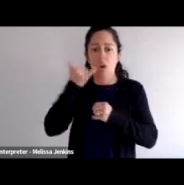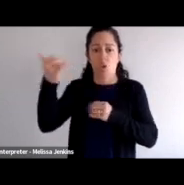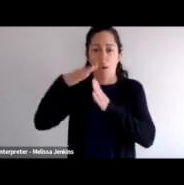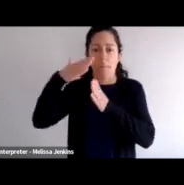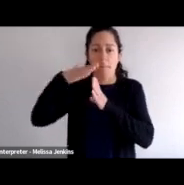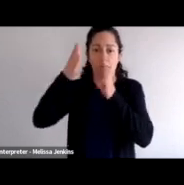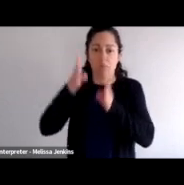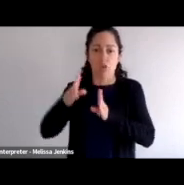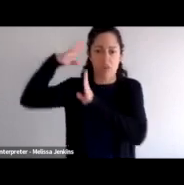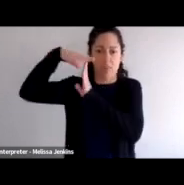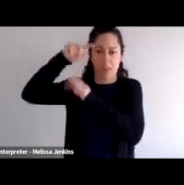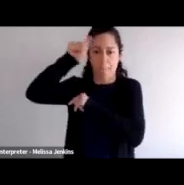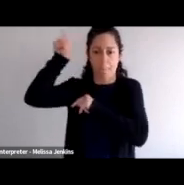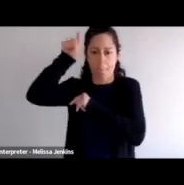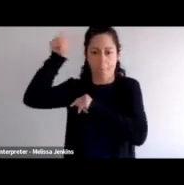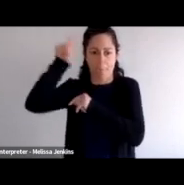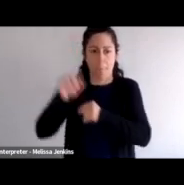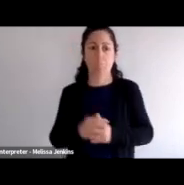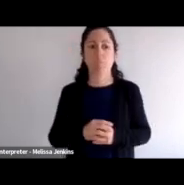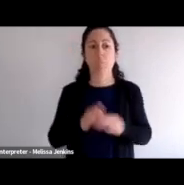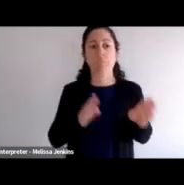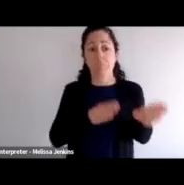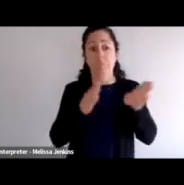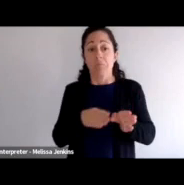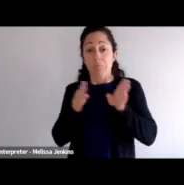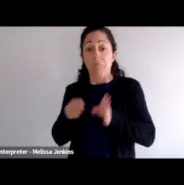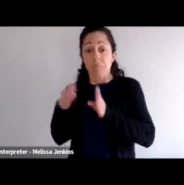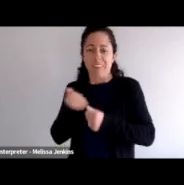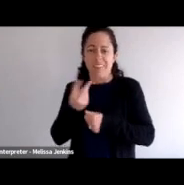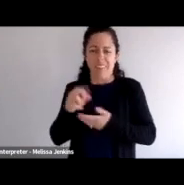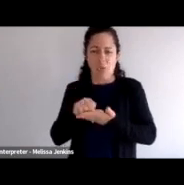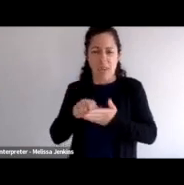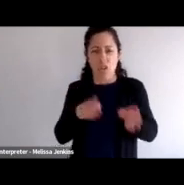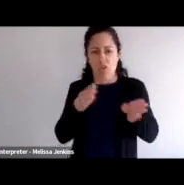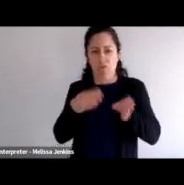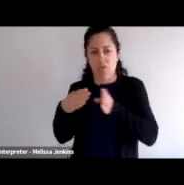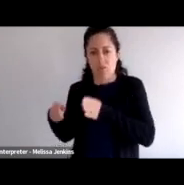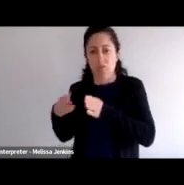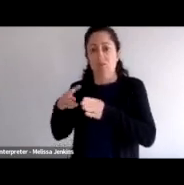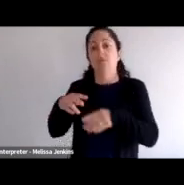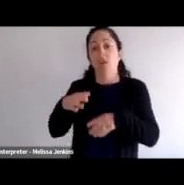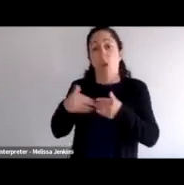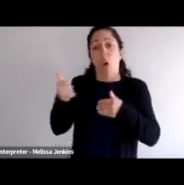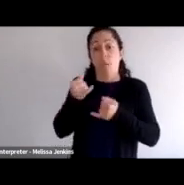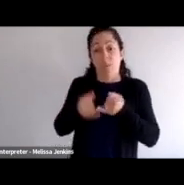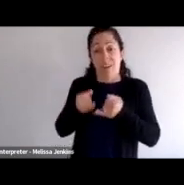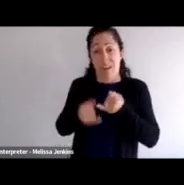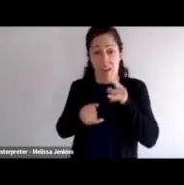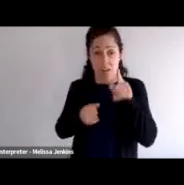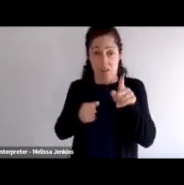to the second to last page, you then again have to to specify what role you are, if you're a parent